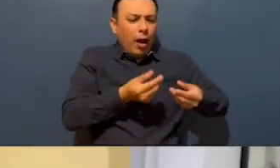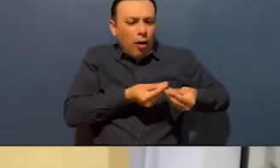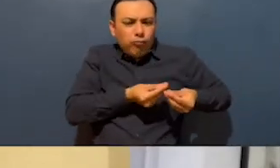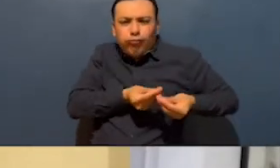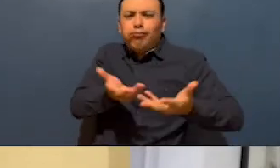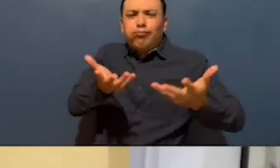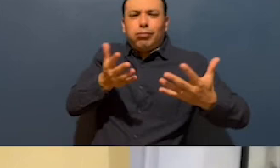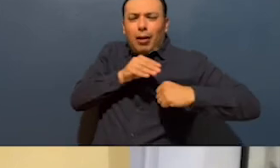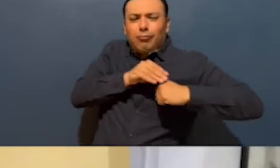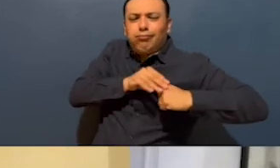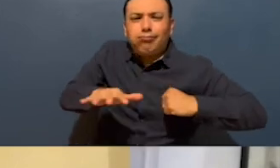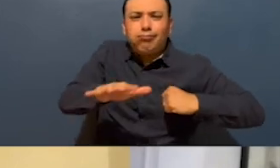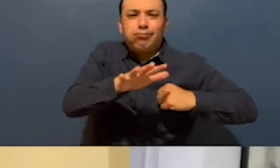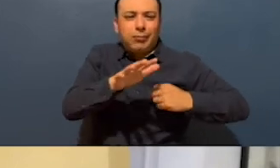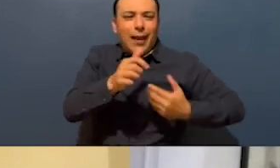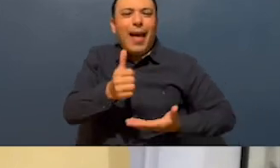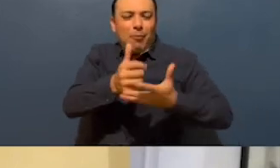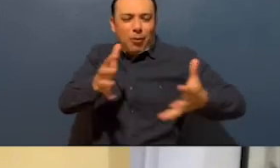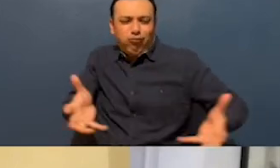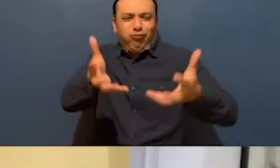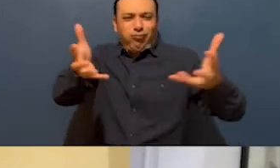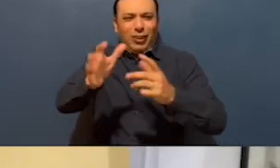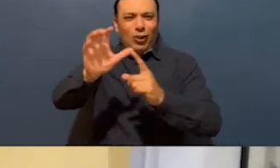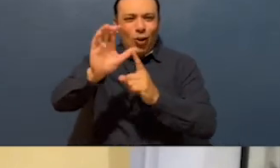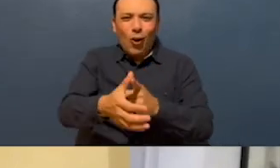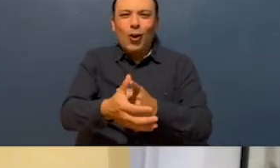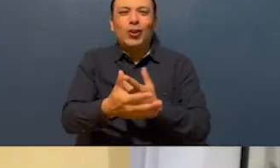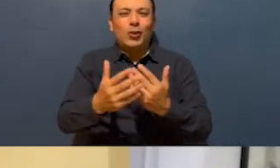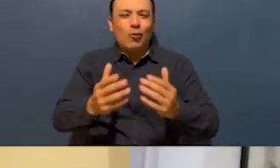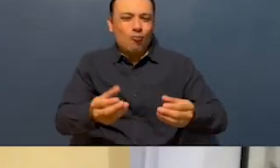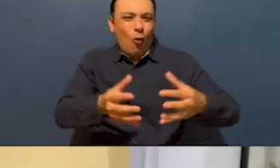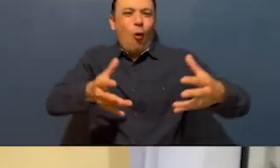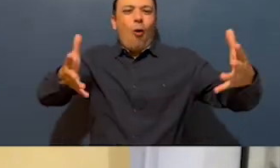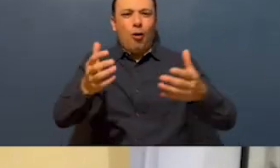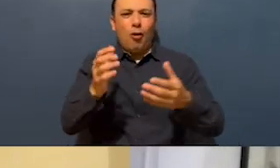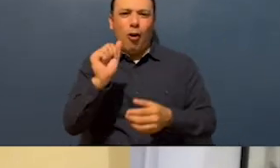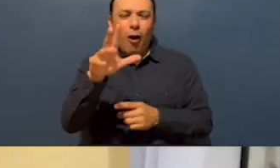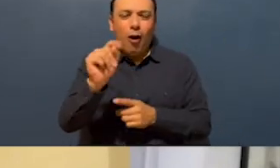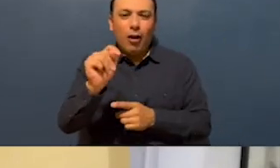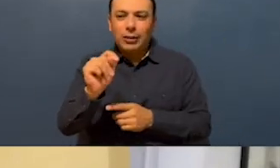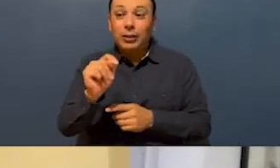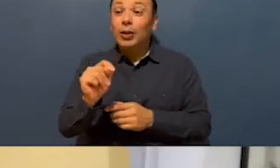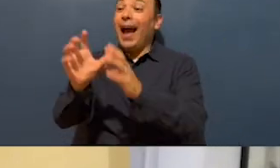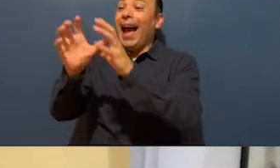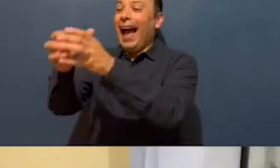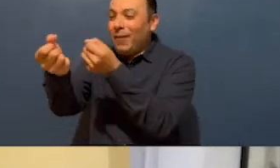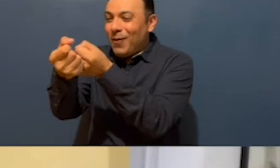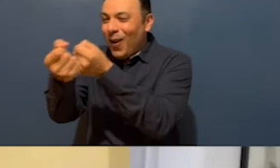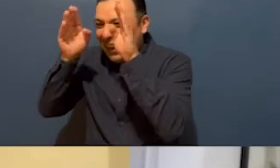and the history of our art. So I'm excited to finally make sure that those people are counted